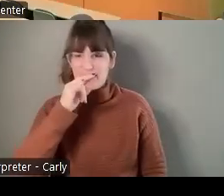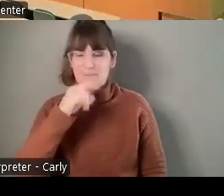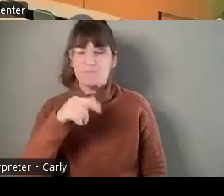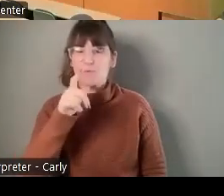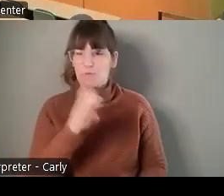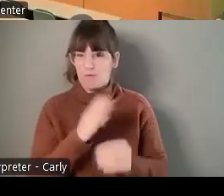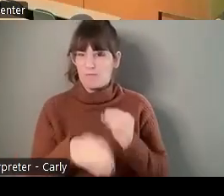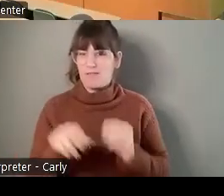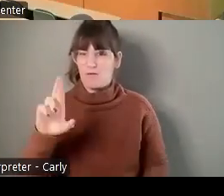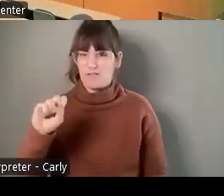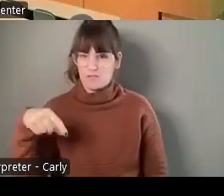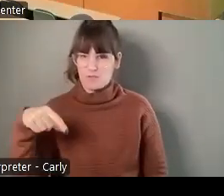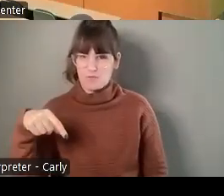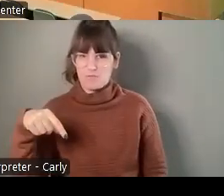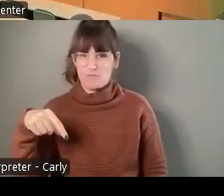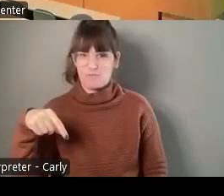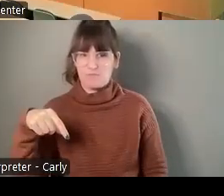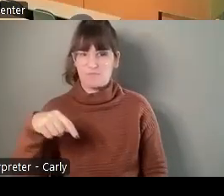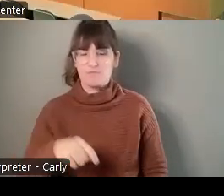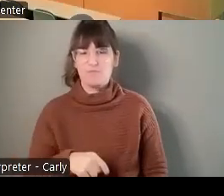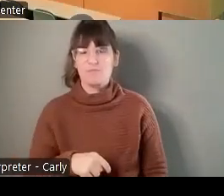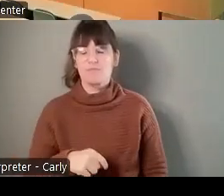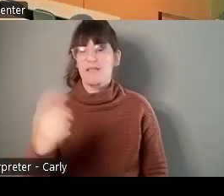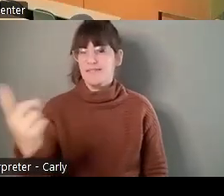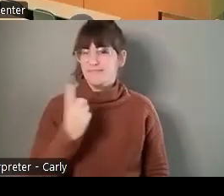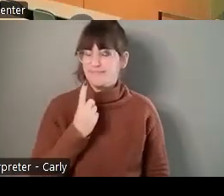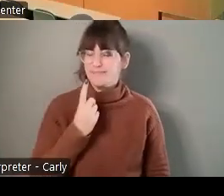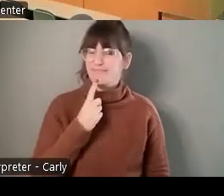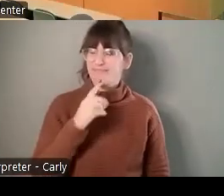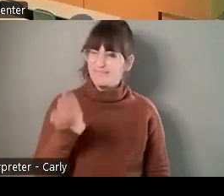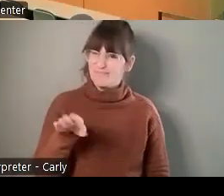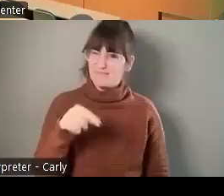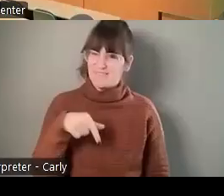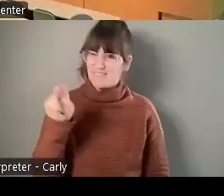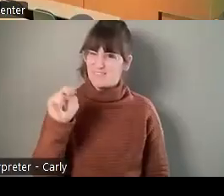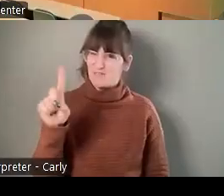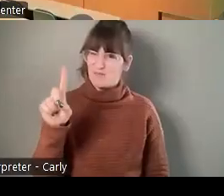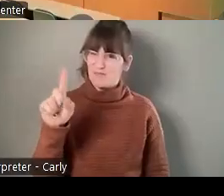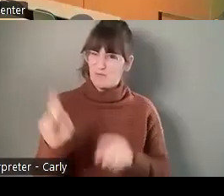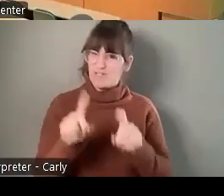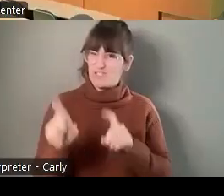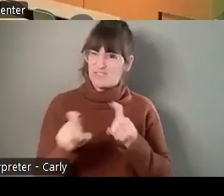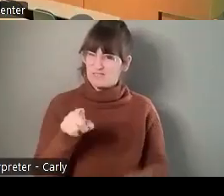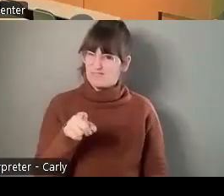RSQ and then immediately came up to me and asked, "Is this a neurode diverency questionnaire?" Um,